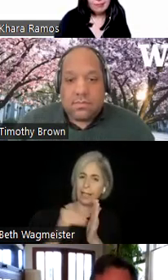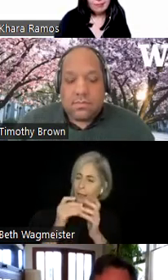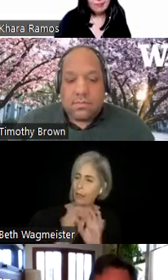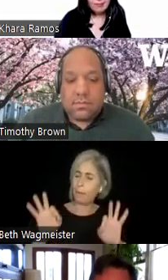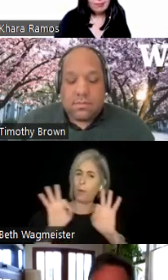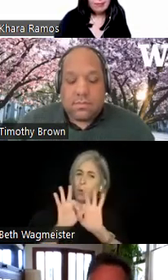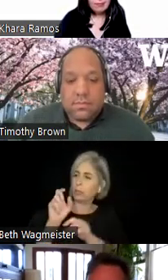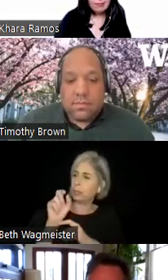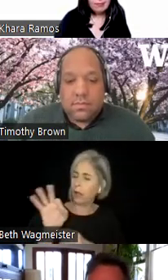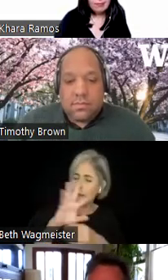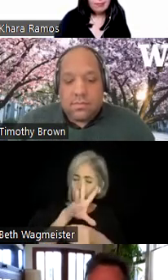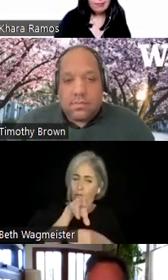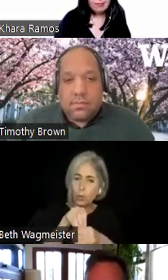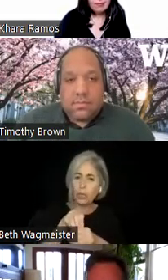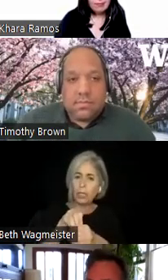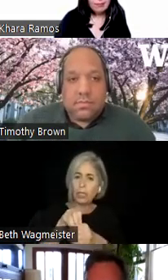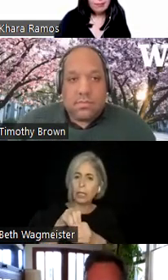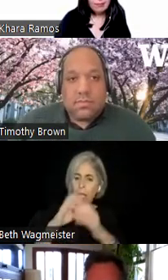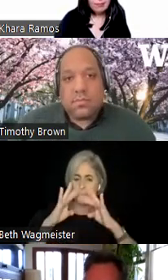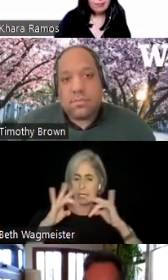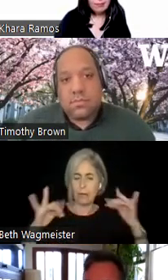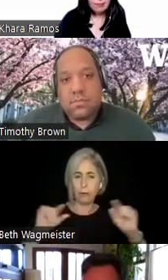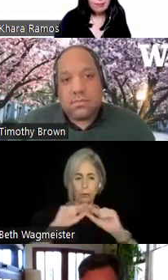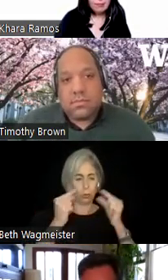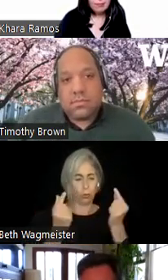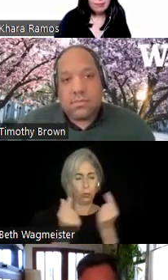discussion. Maybe we'll be coming back around and